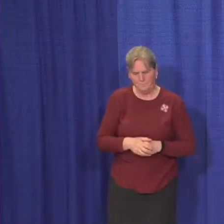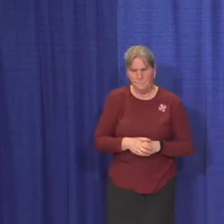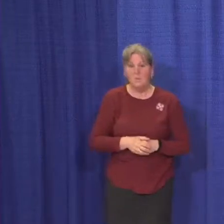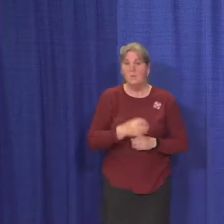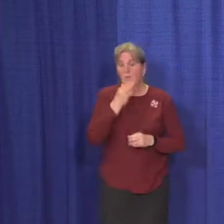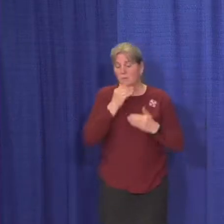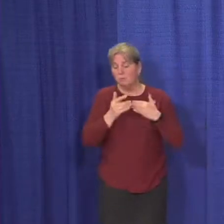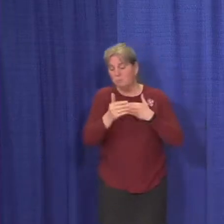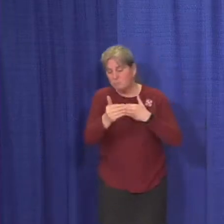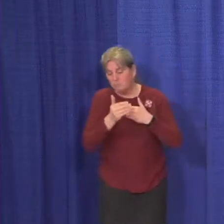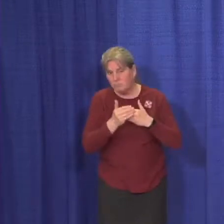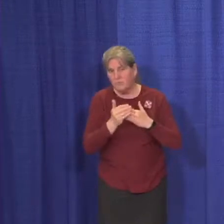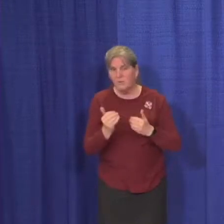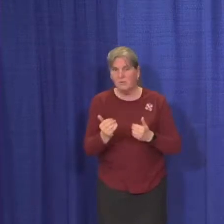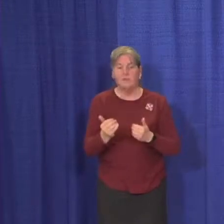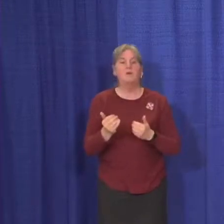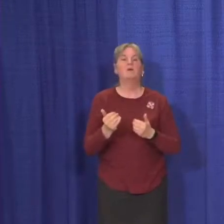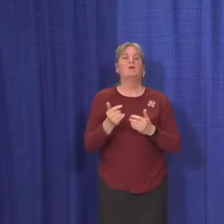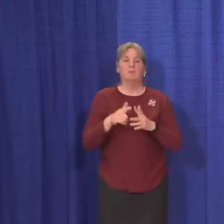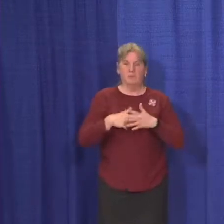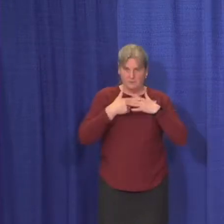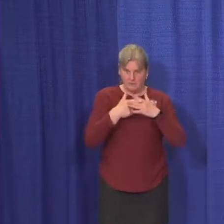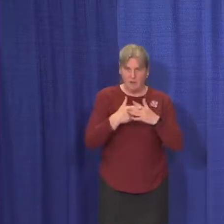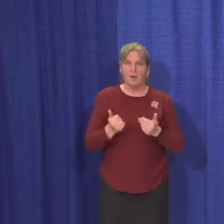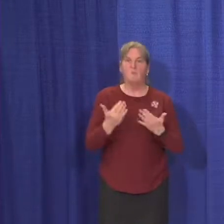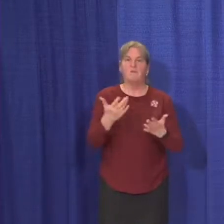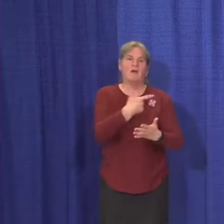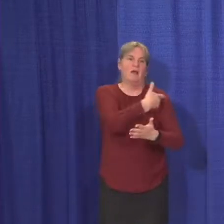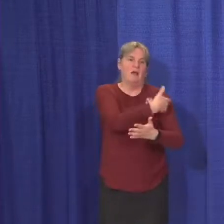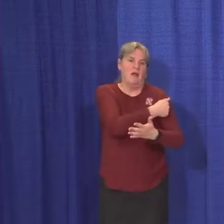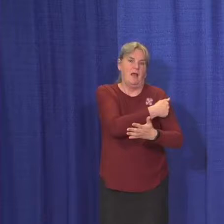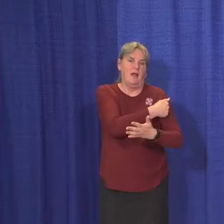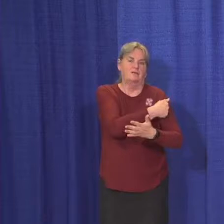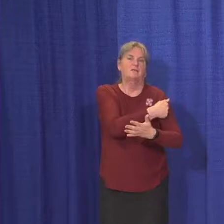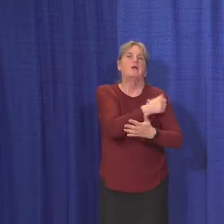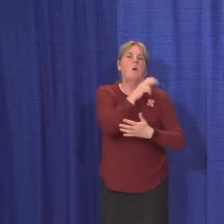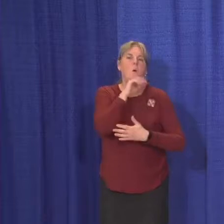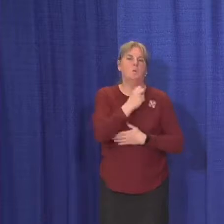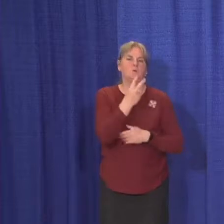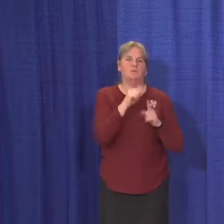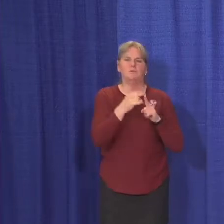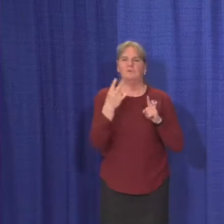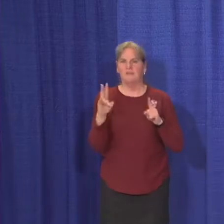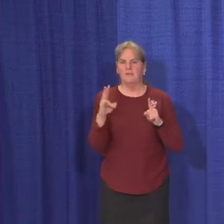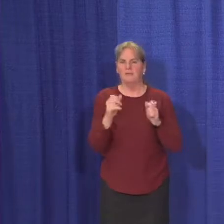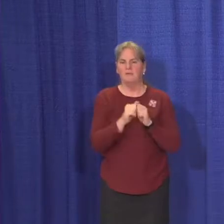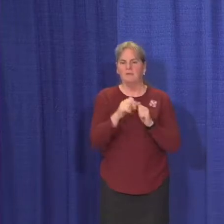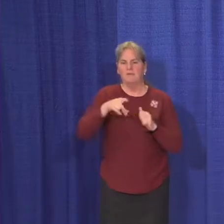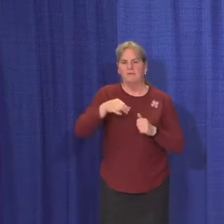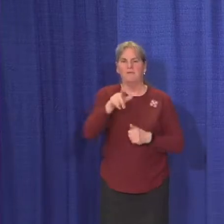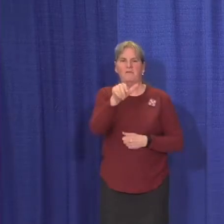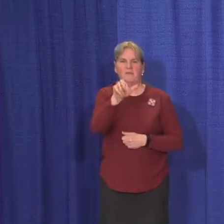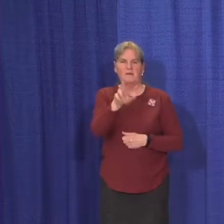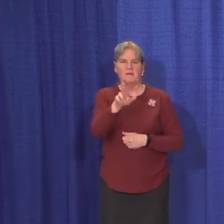Within weeks we will begin immunizing 12 to 17 -year-olds with Pfizer.